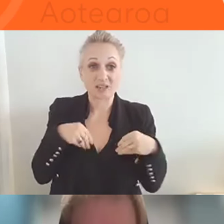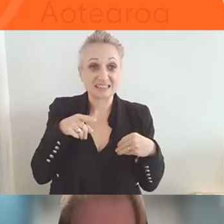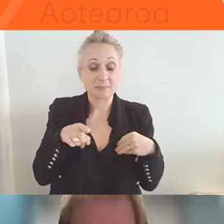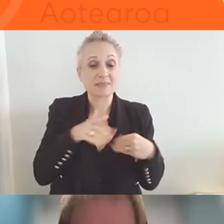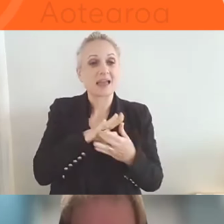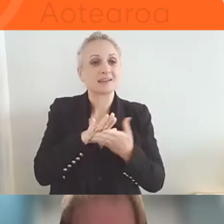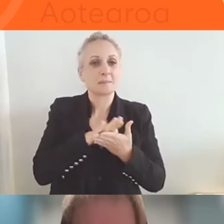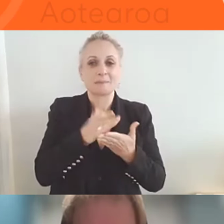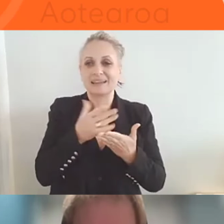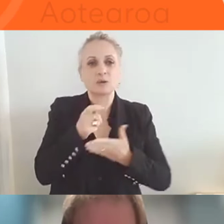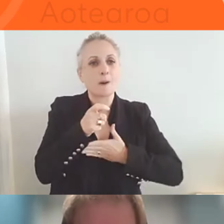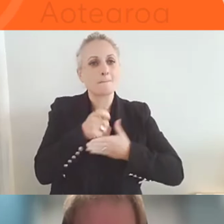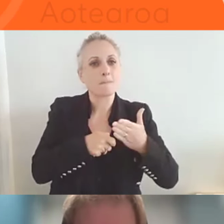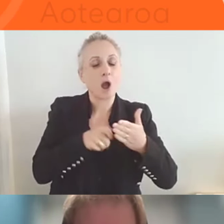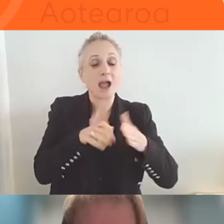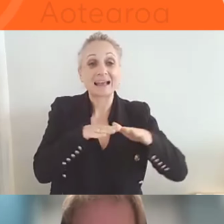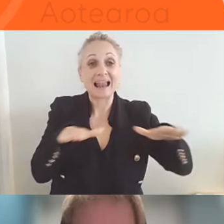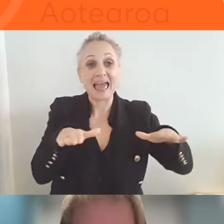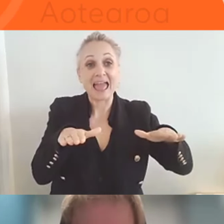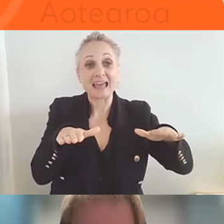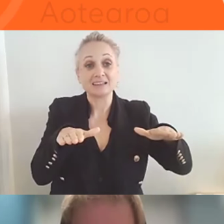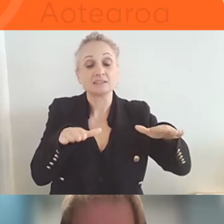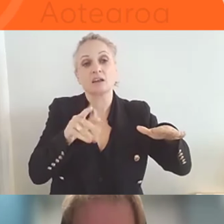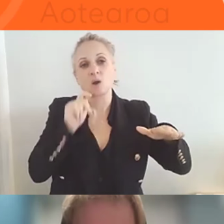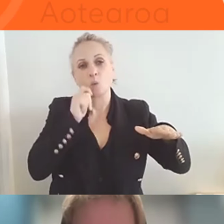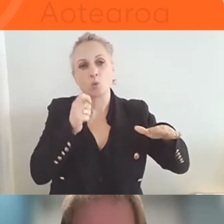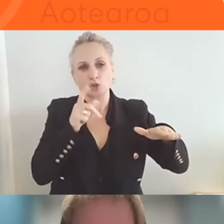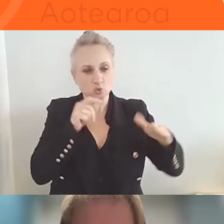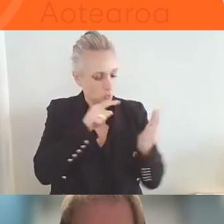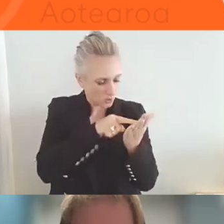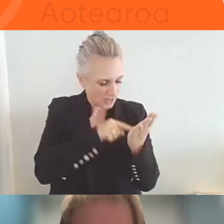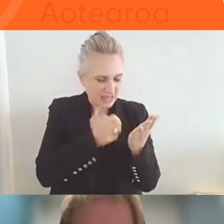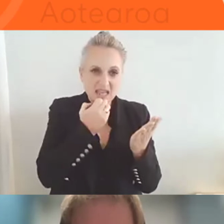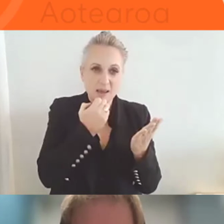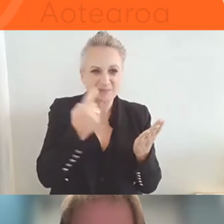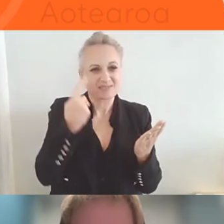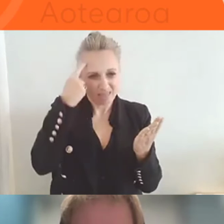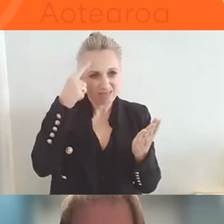forward would go into it with that expectation. So any changes that